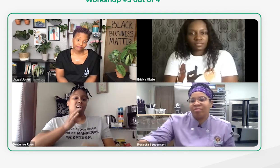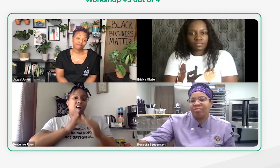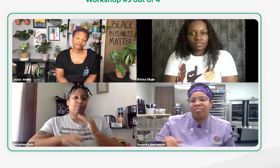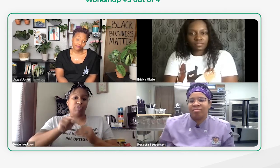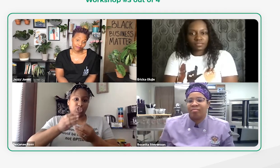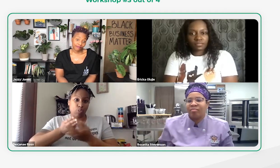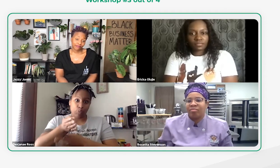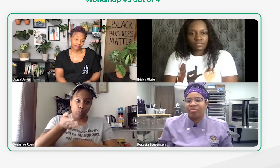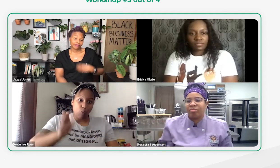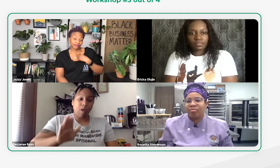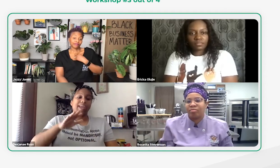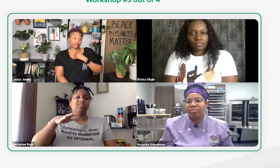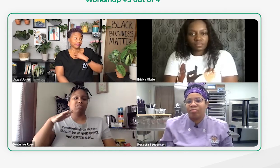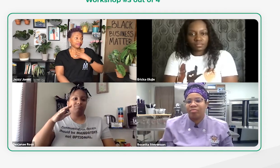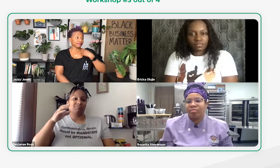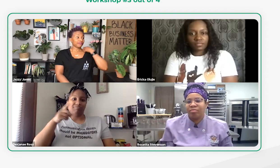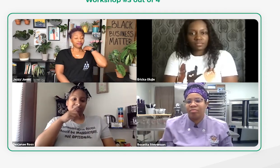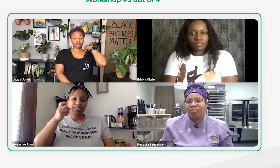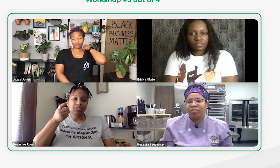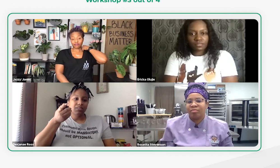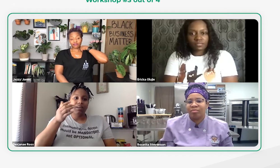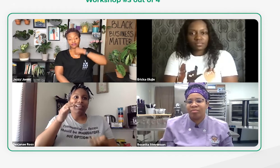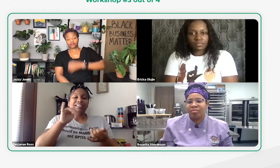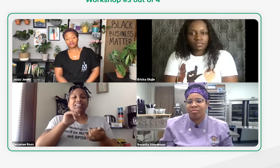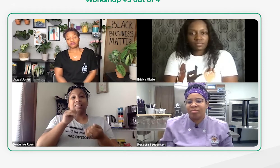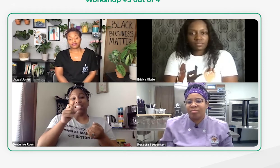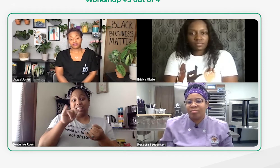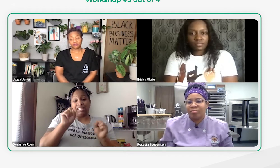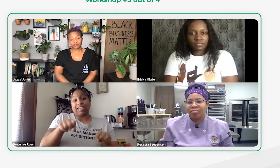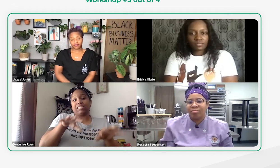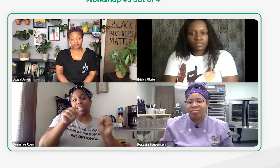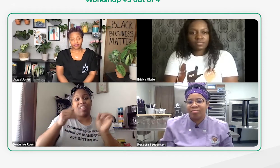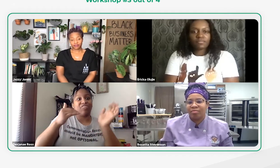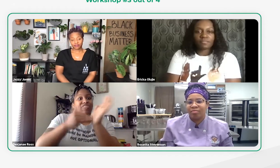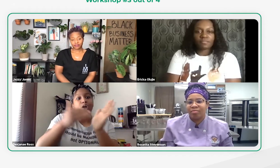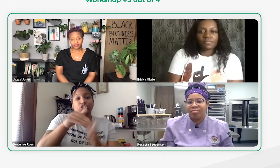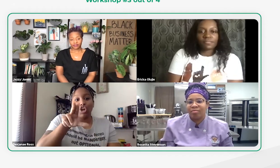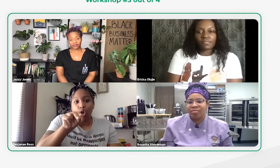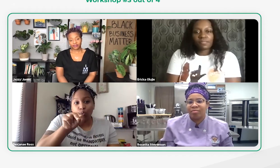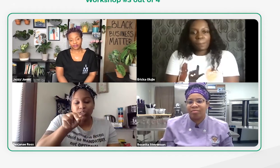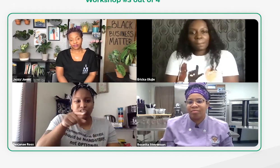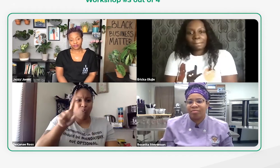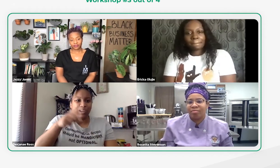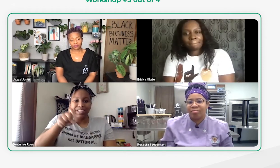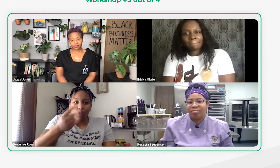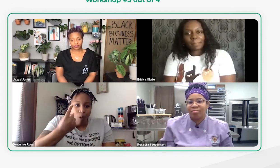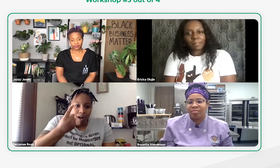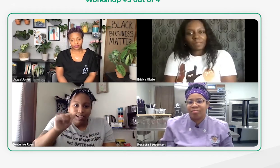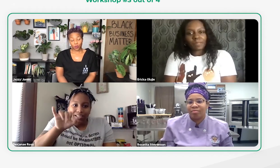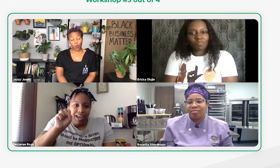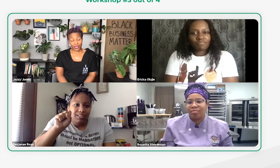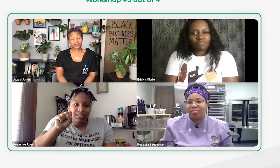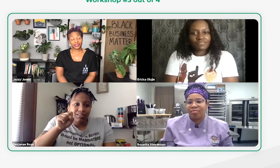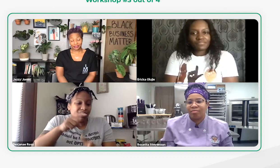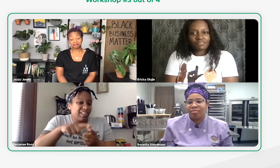patience and determination to make it through the journey and through that struggle? Sometimes